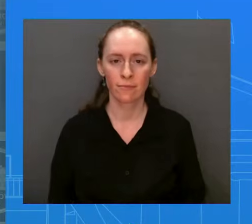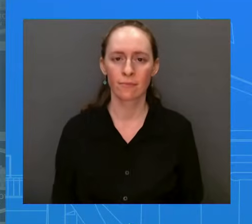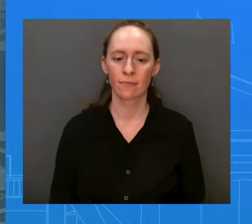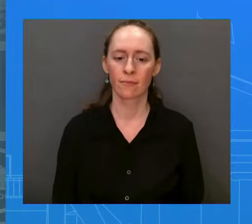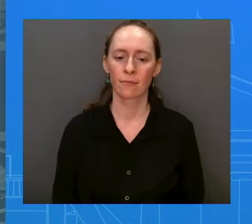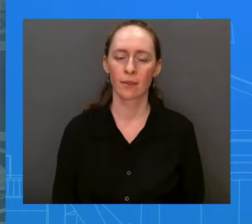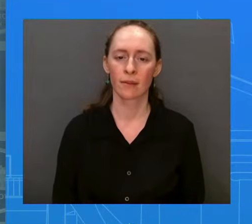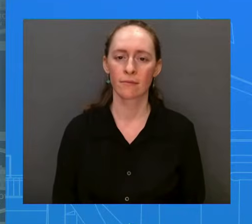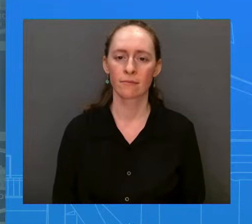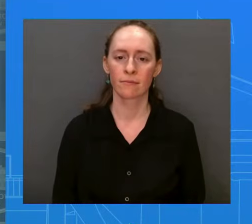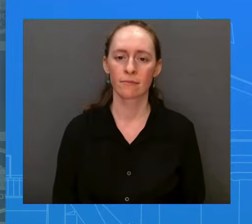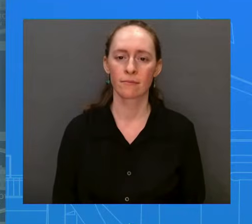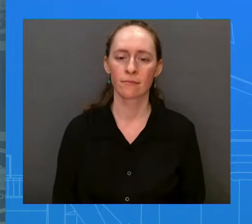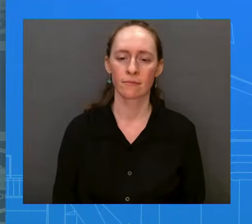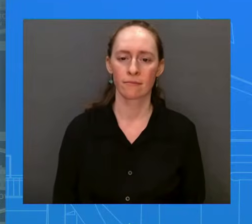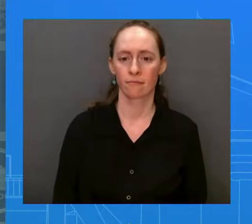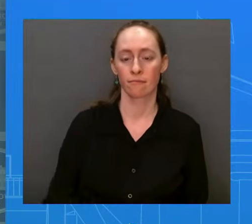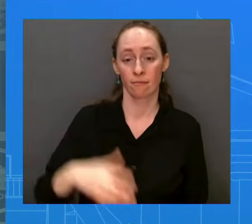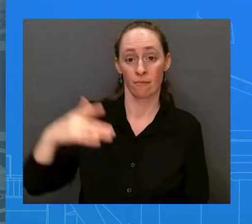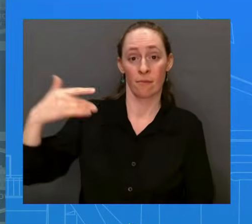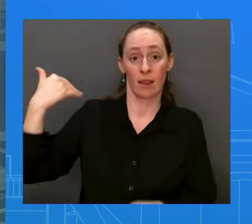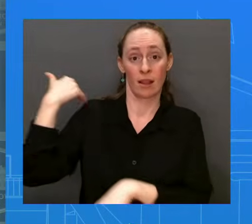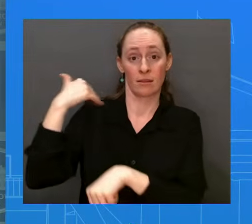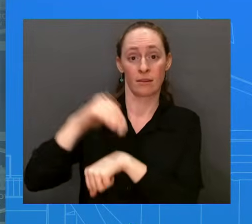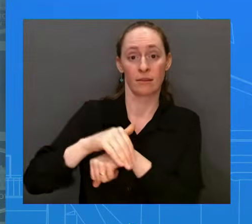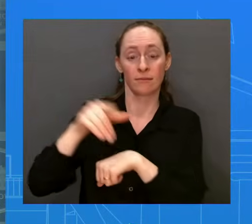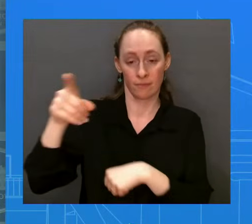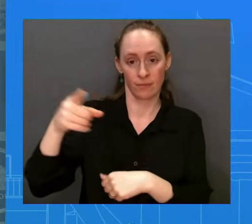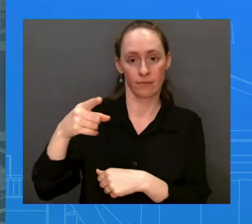as we call it, of the radar capabilities